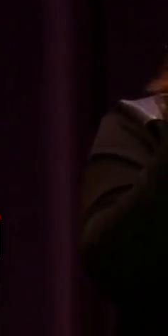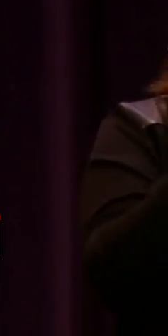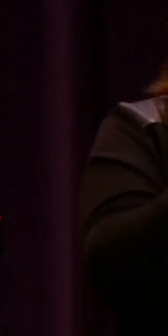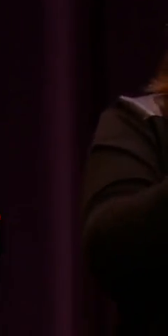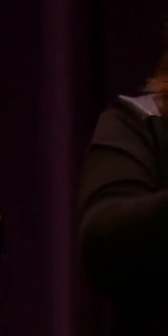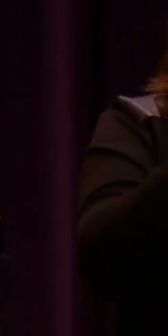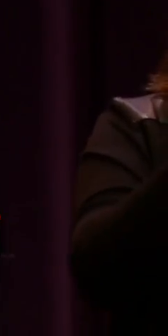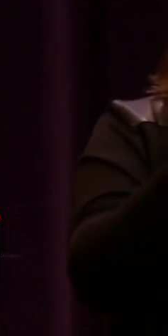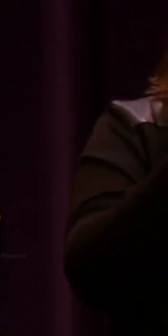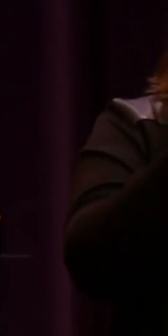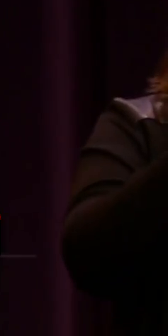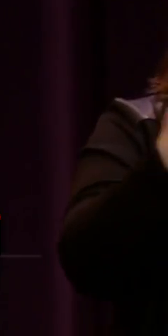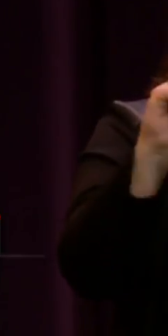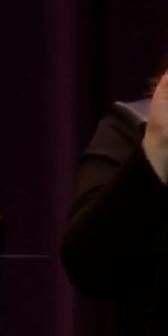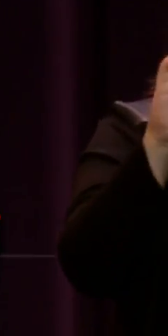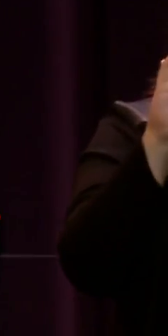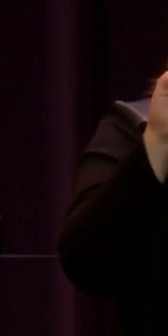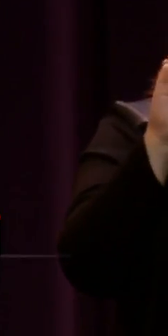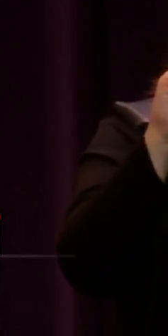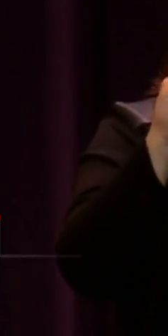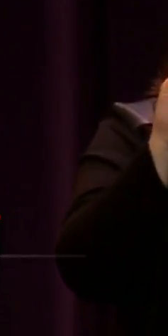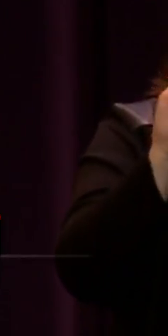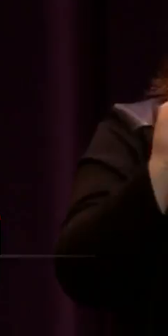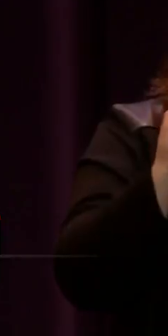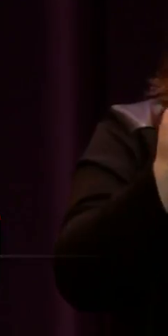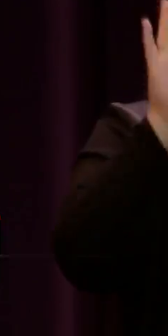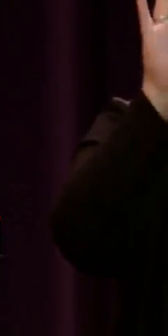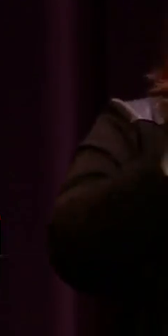TESTIFIED -- EXCUSE ME THE HISTORY LESSON, BUT I WANT YOU